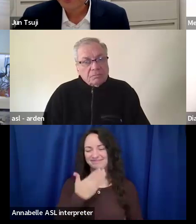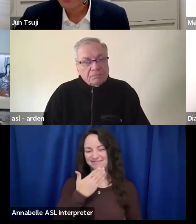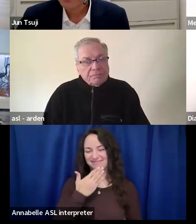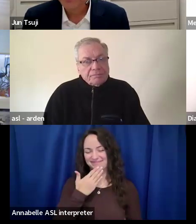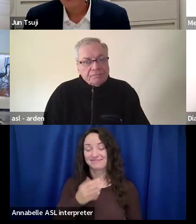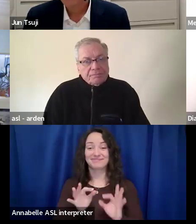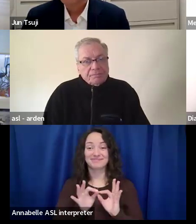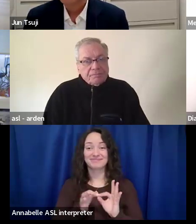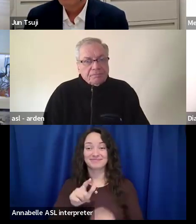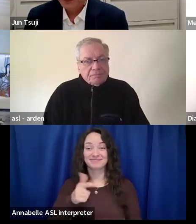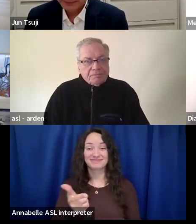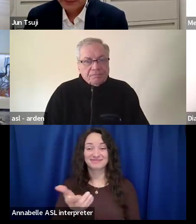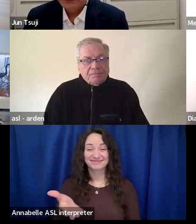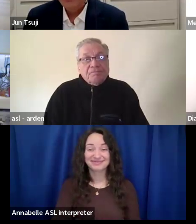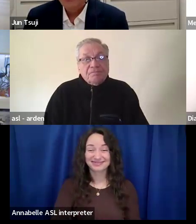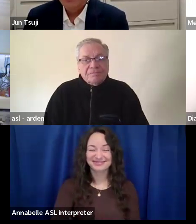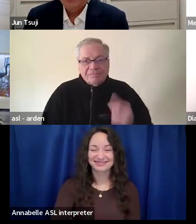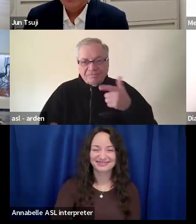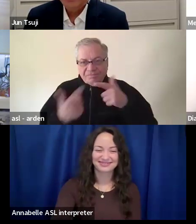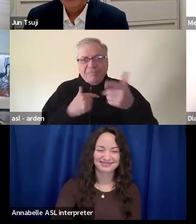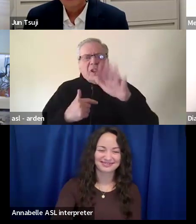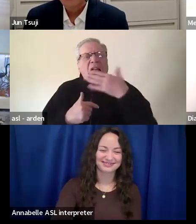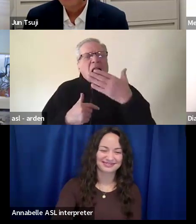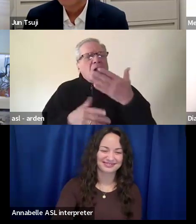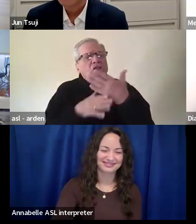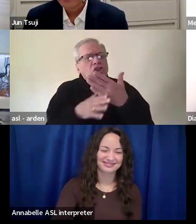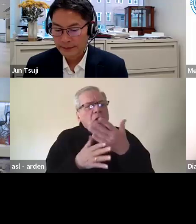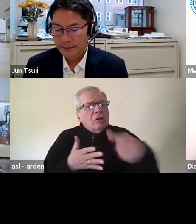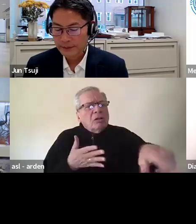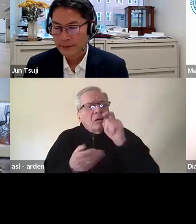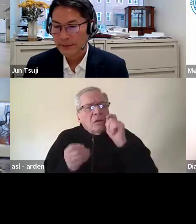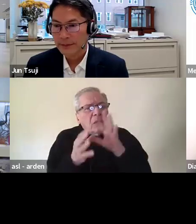Thank you to all of you for sharing what your journey has been,